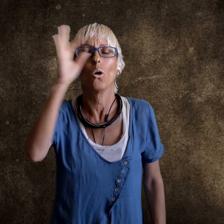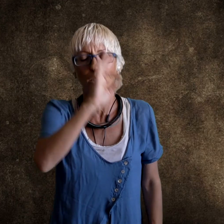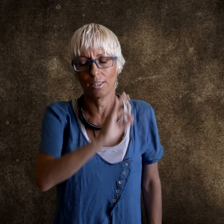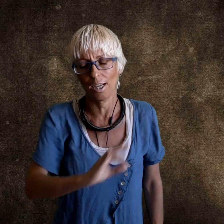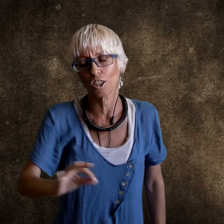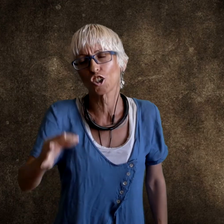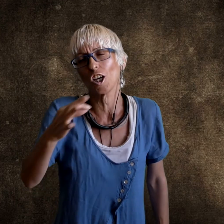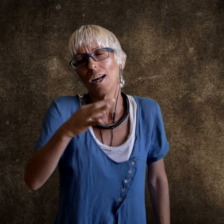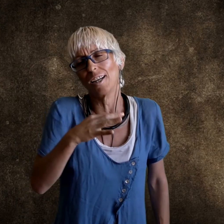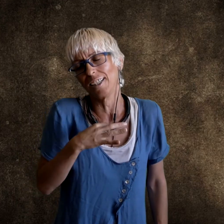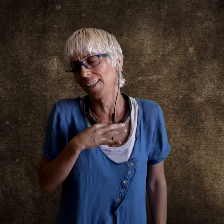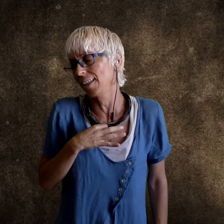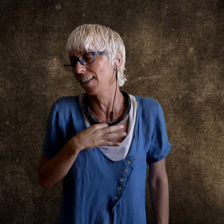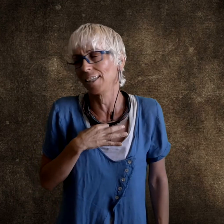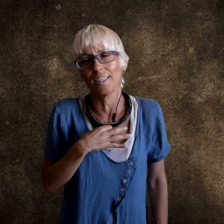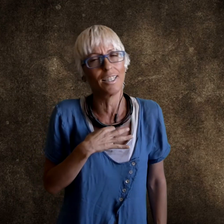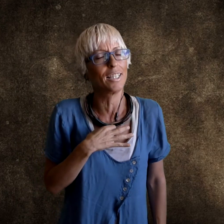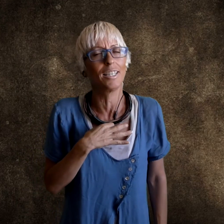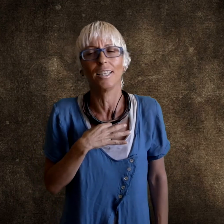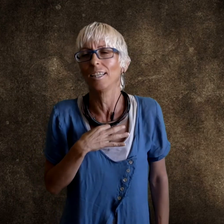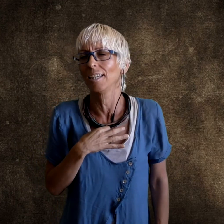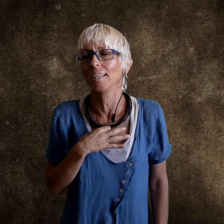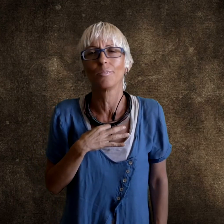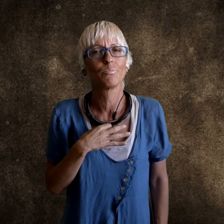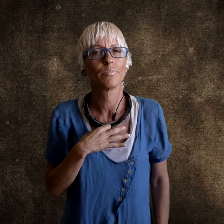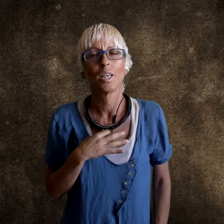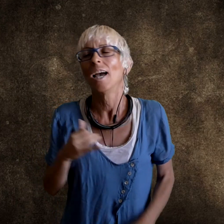still mine